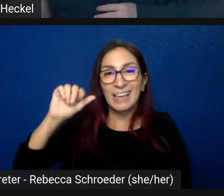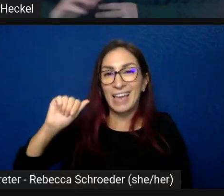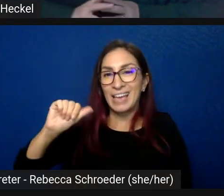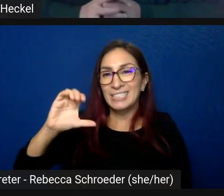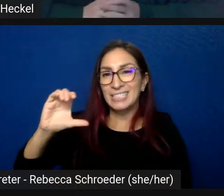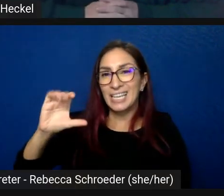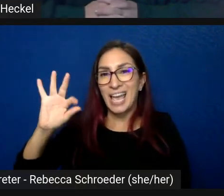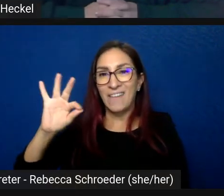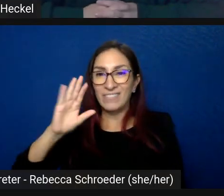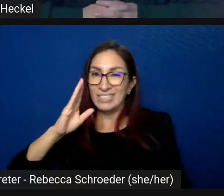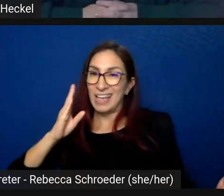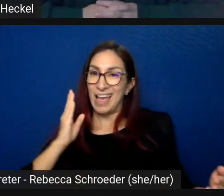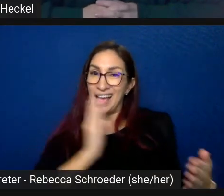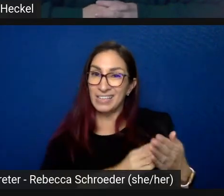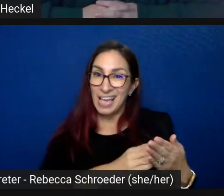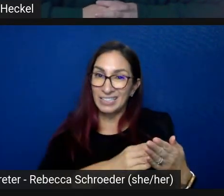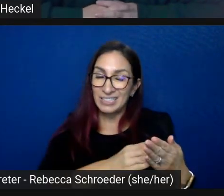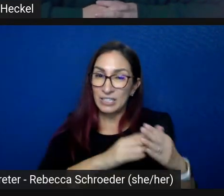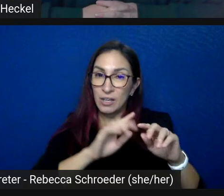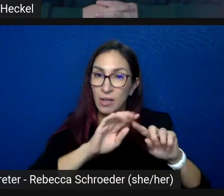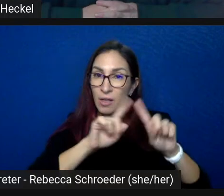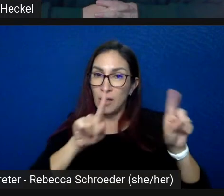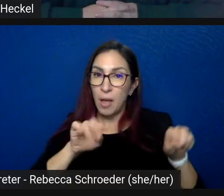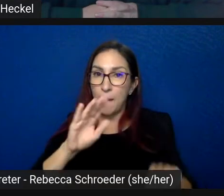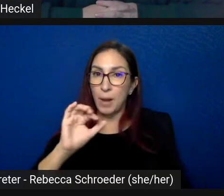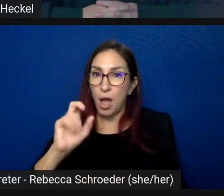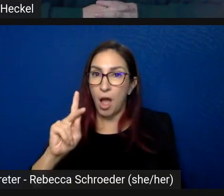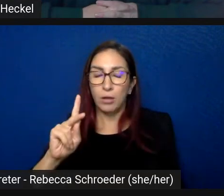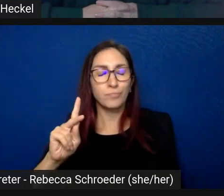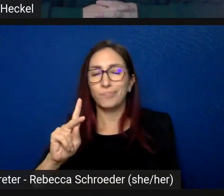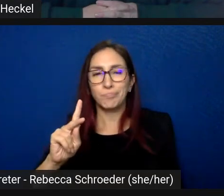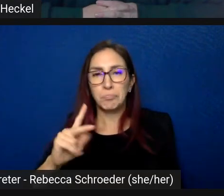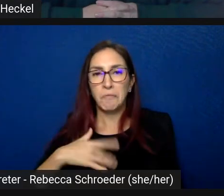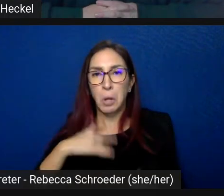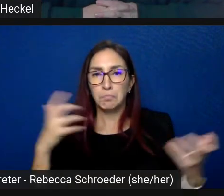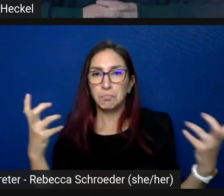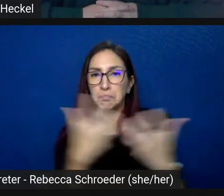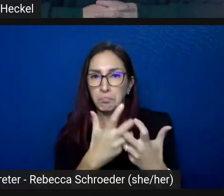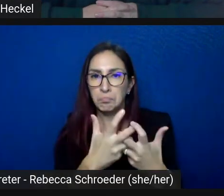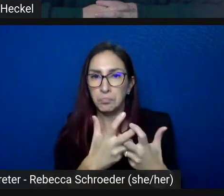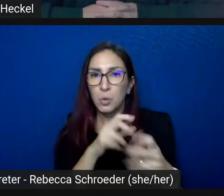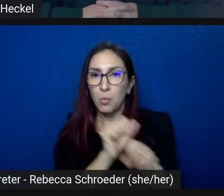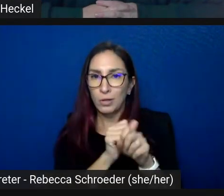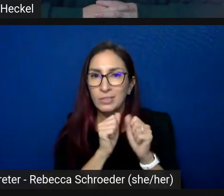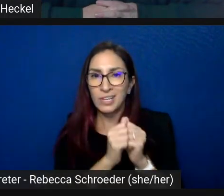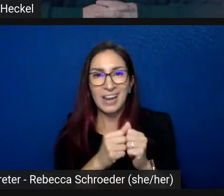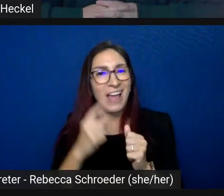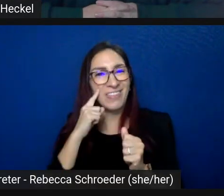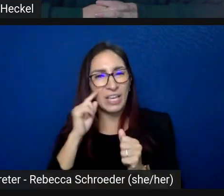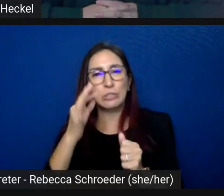I actually think it would work with it, and I think they're about to update all their stuff to work with WordPress 6.1.2.